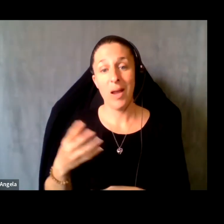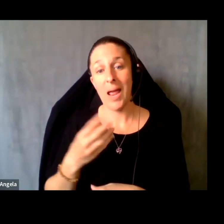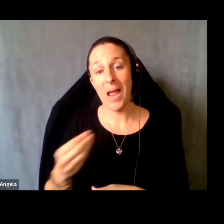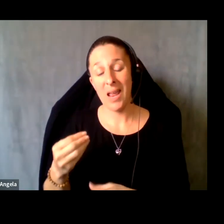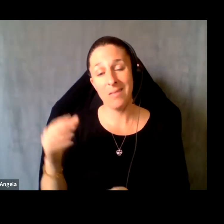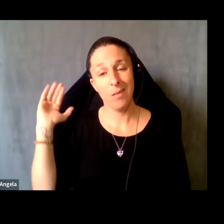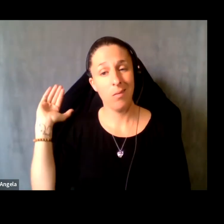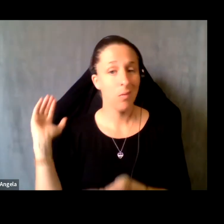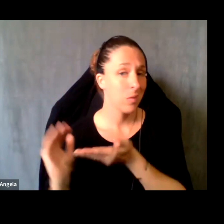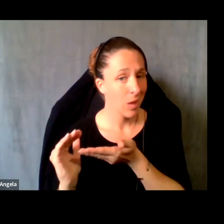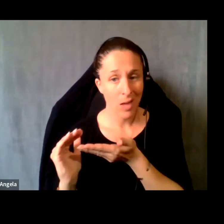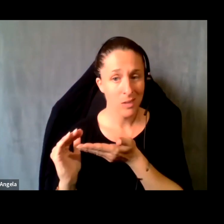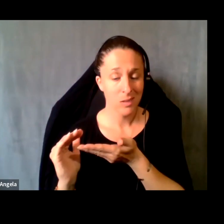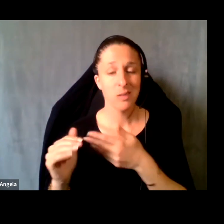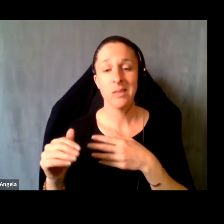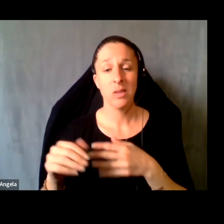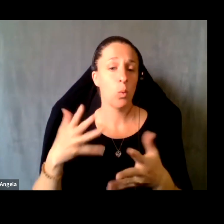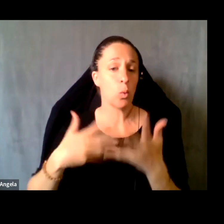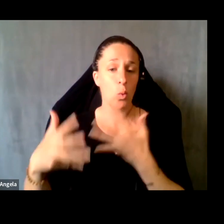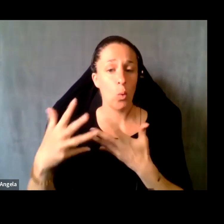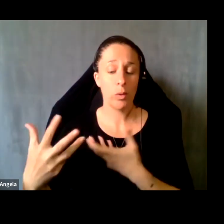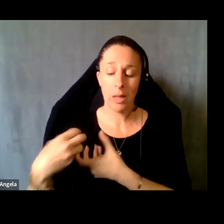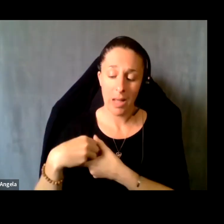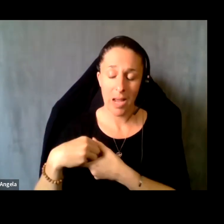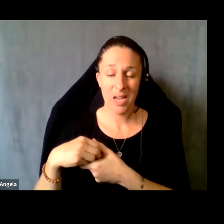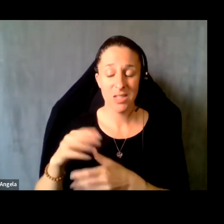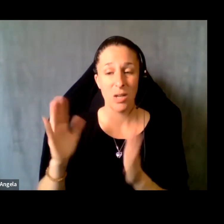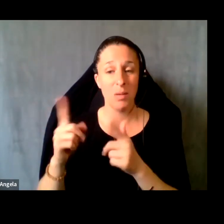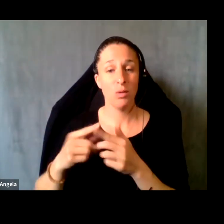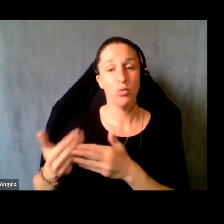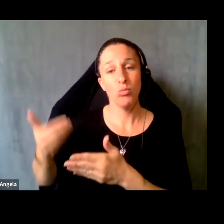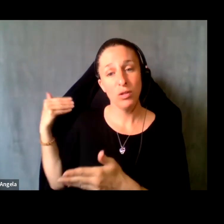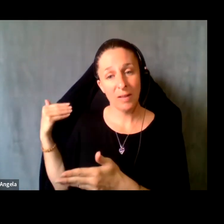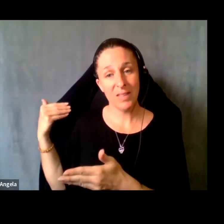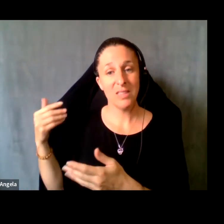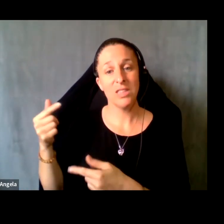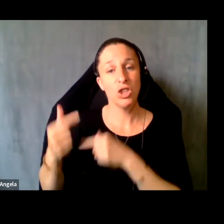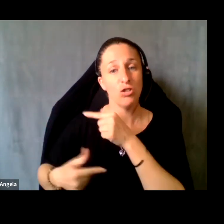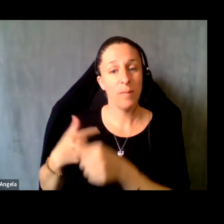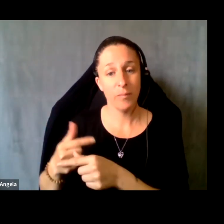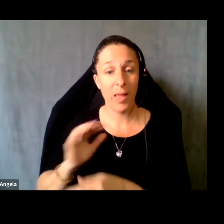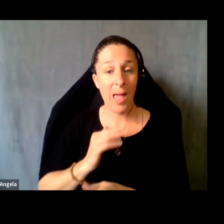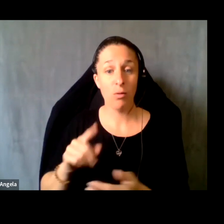engaged than in previous generations. So our initial efforts here at CDA to bridge the